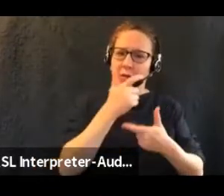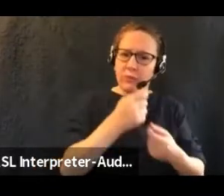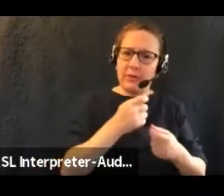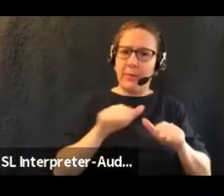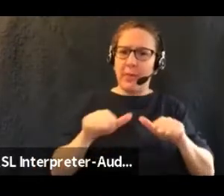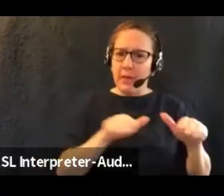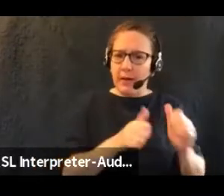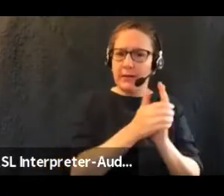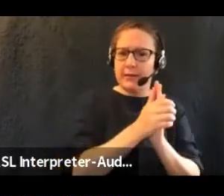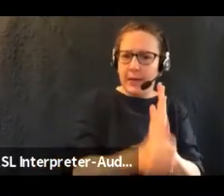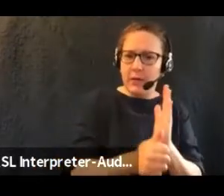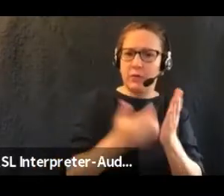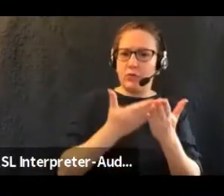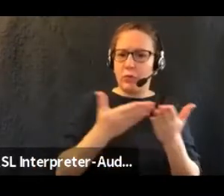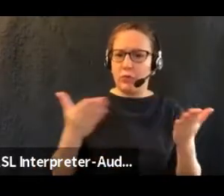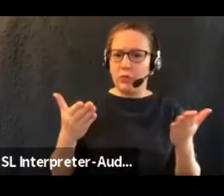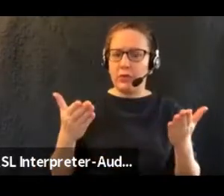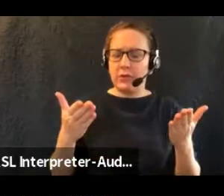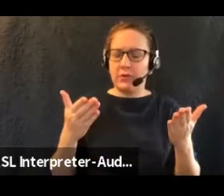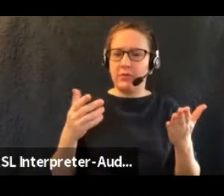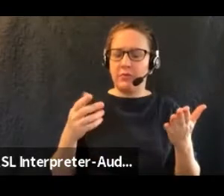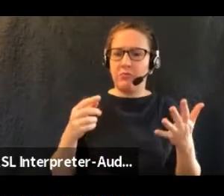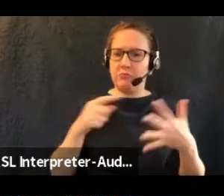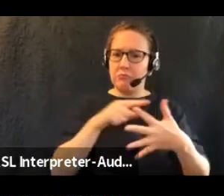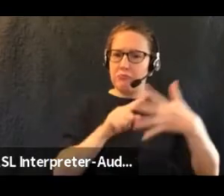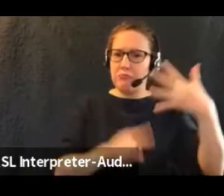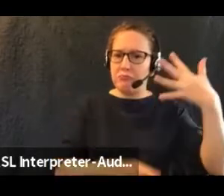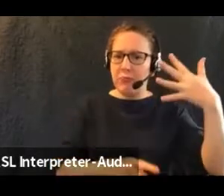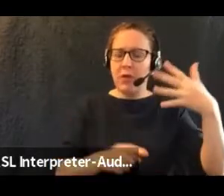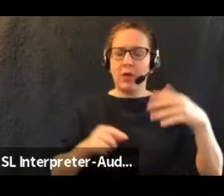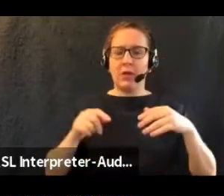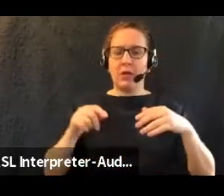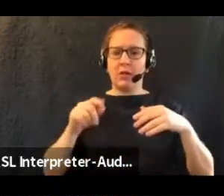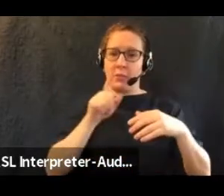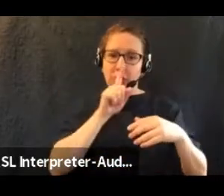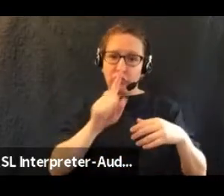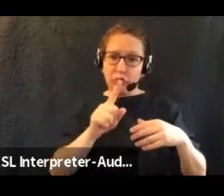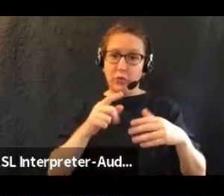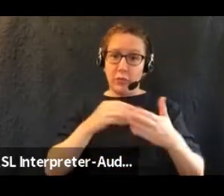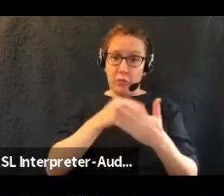the resources to make sure that their programs are accessible and they're reaching out to